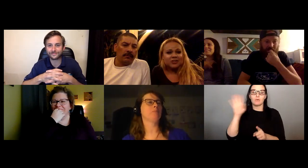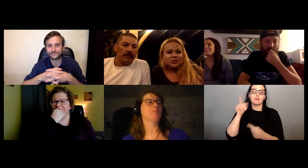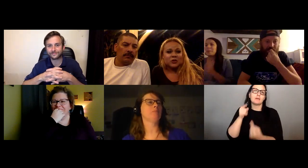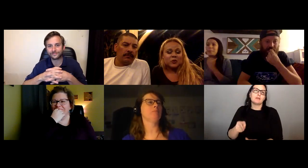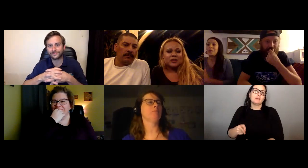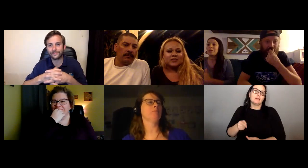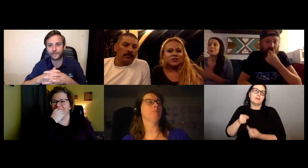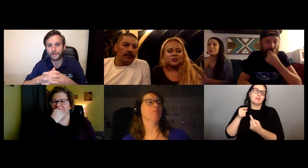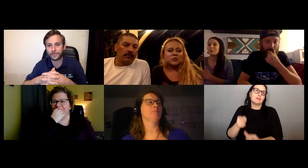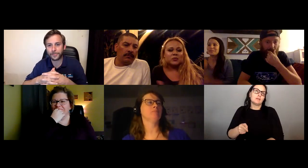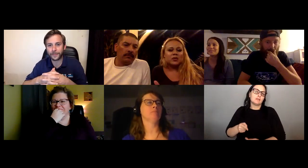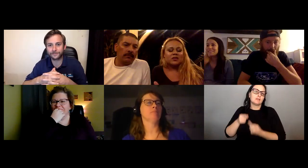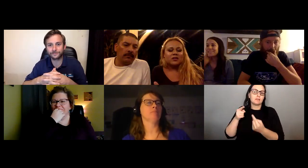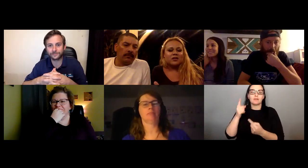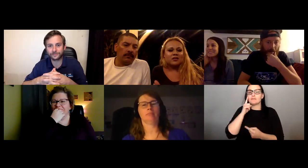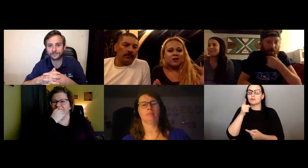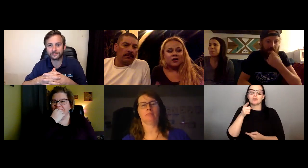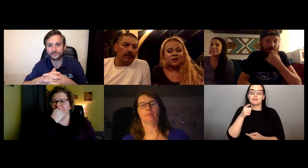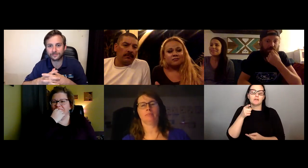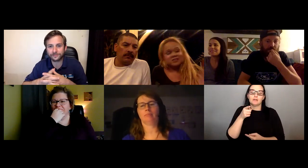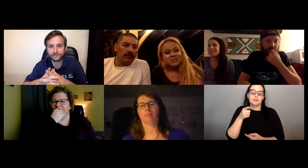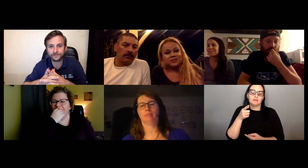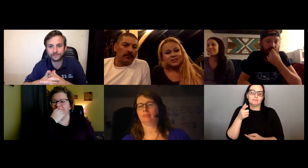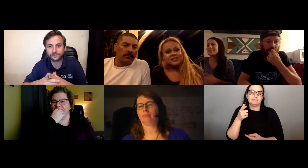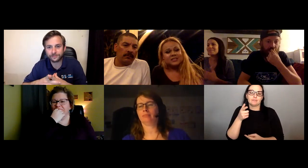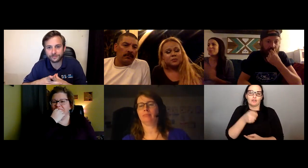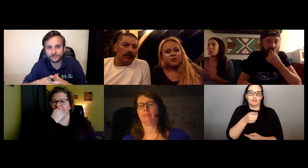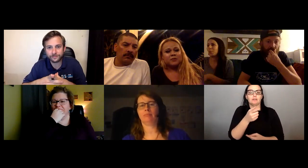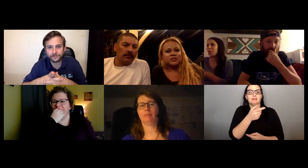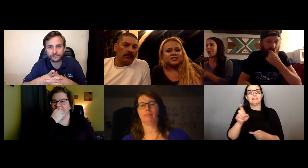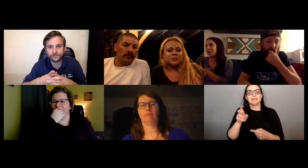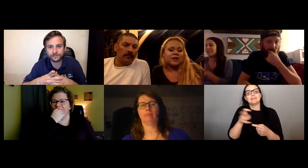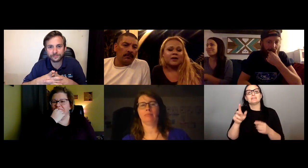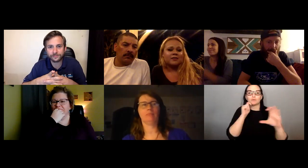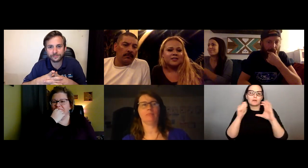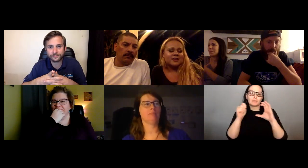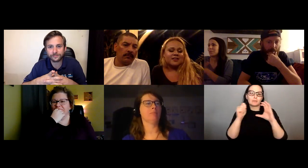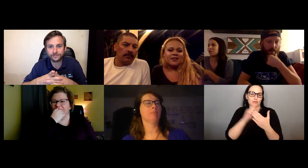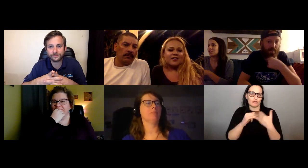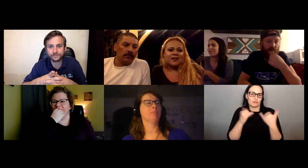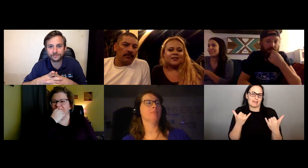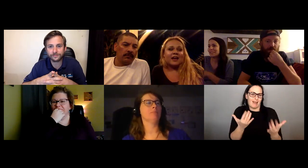to go into the the total communication program that she's